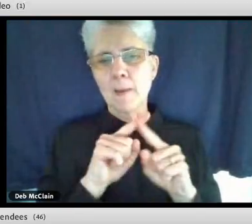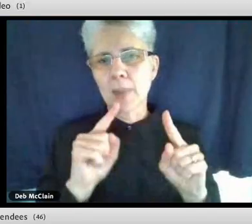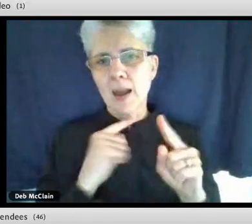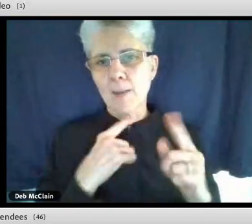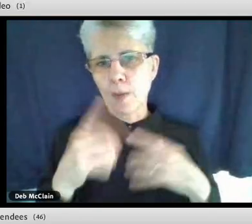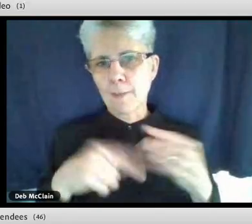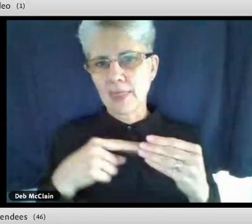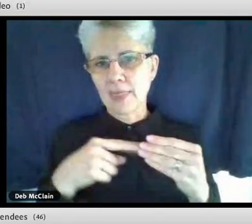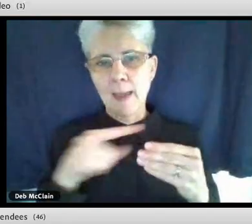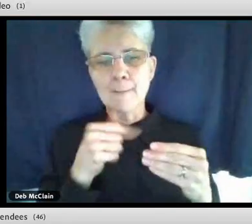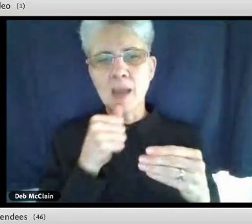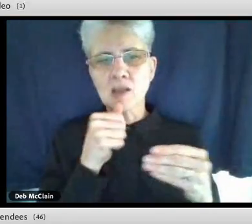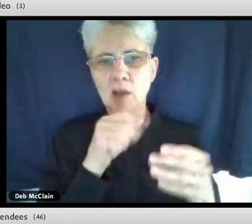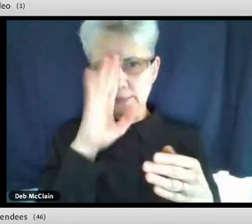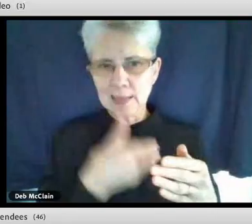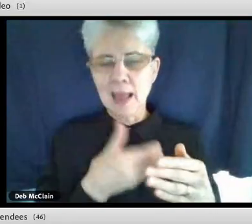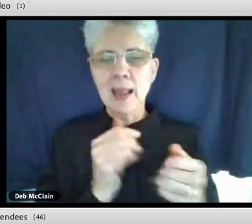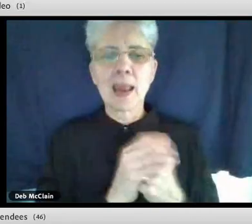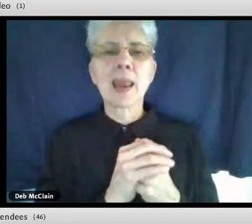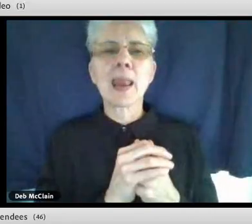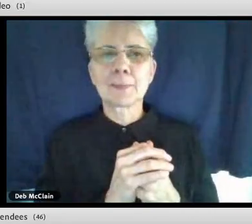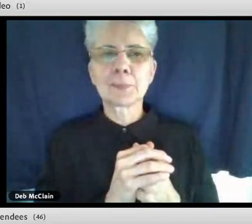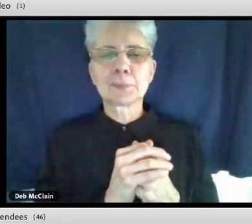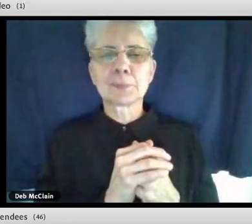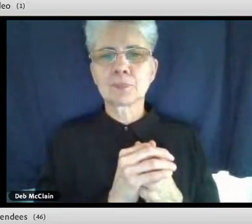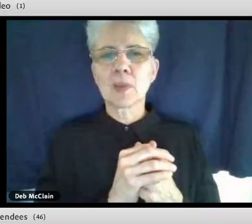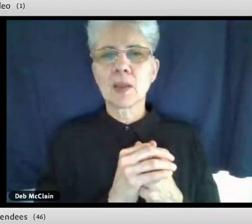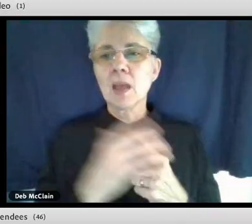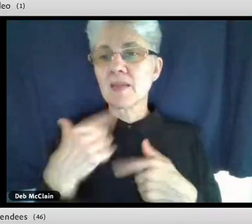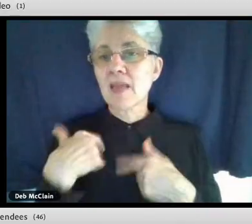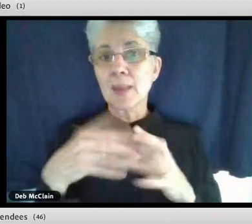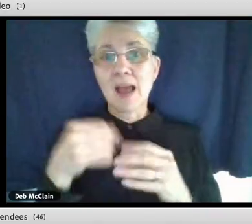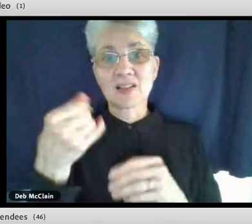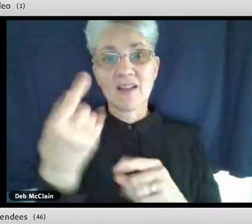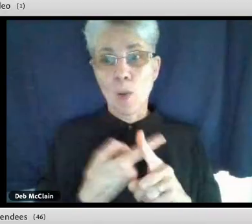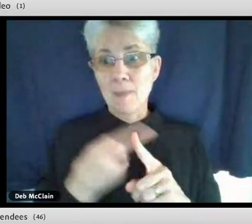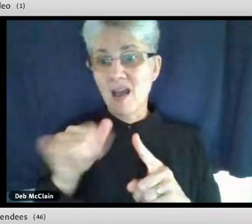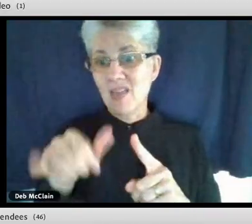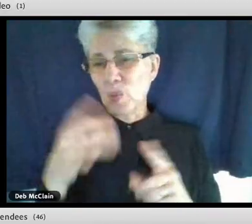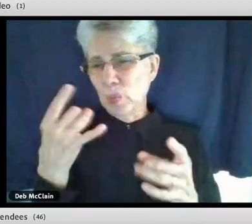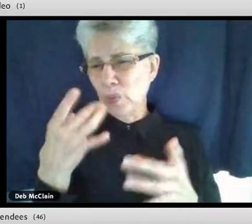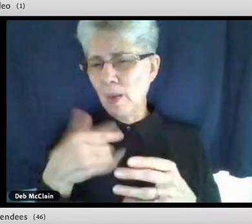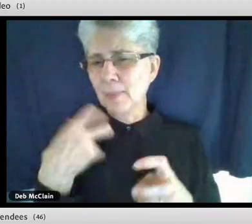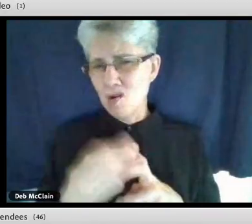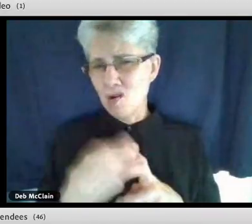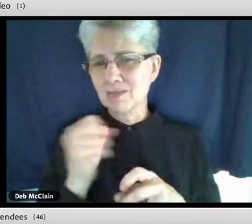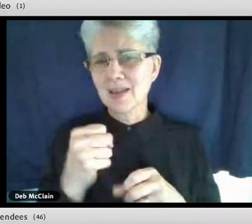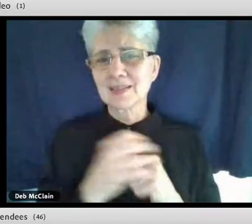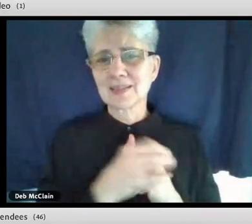Wow, that would be hard. No cure right now. They are working on a vaccine. I'll talk to you a little bit about that later.